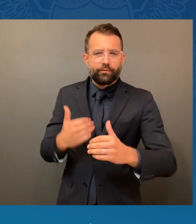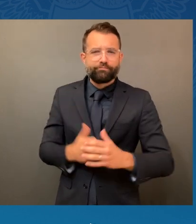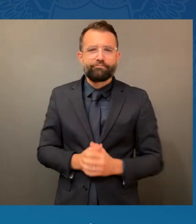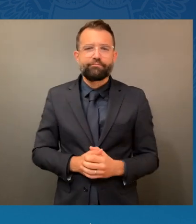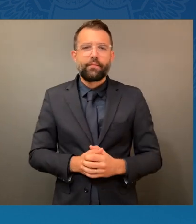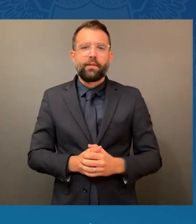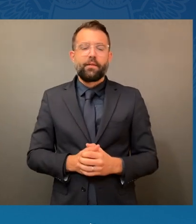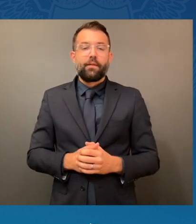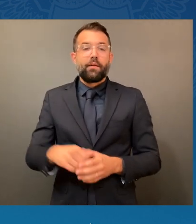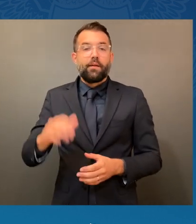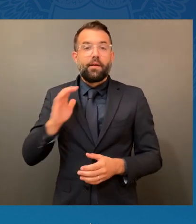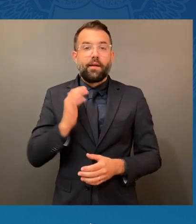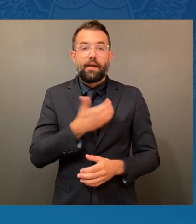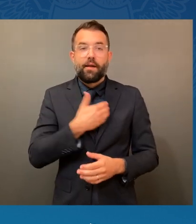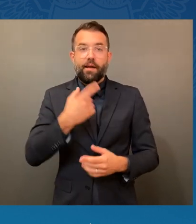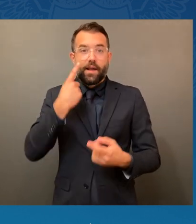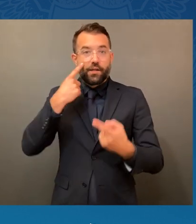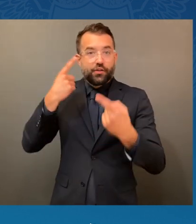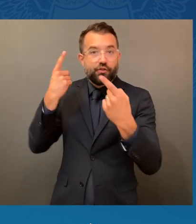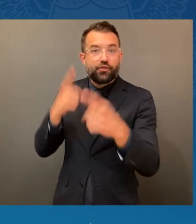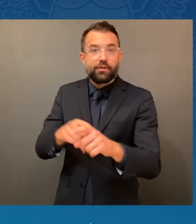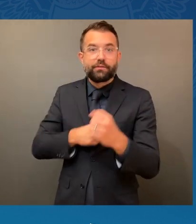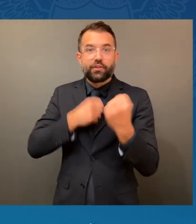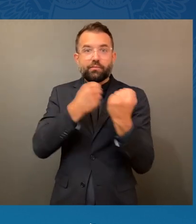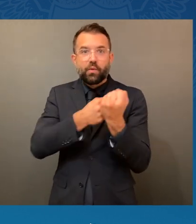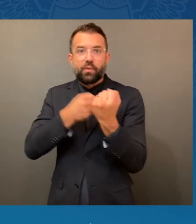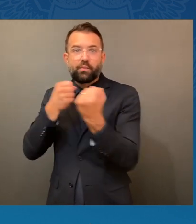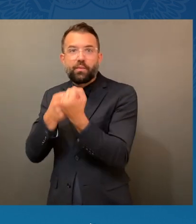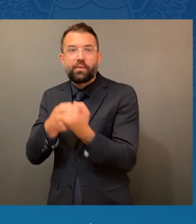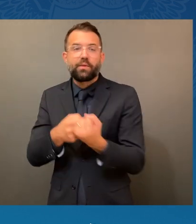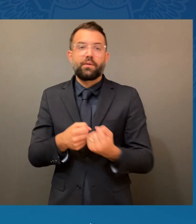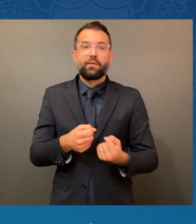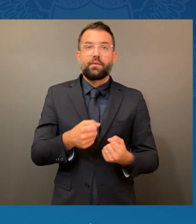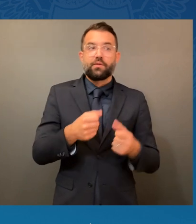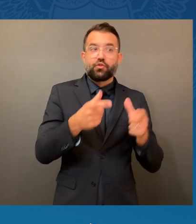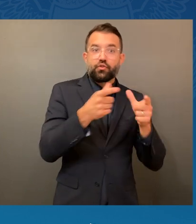is the cornerstone of peace and stability in the region,